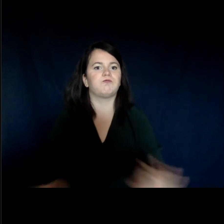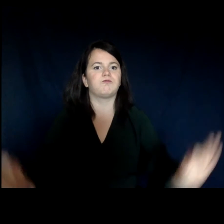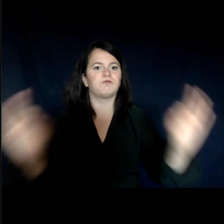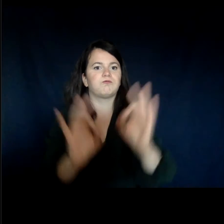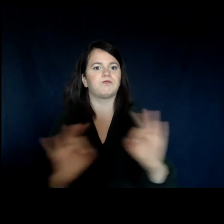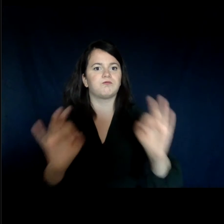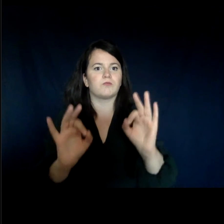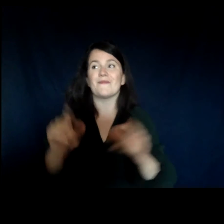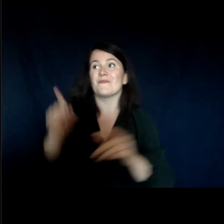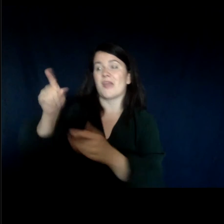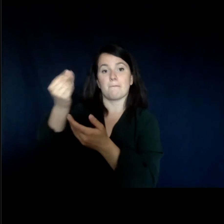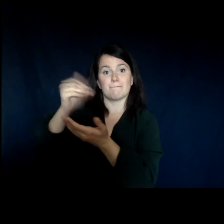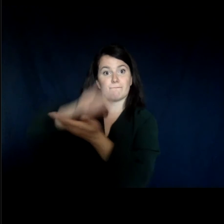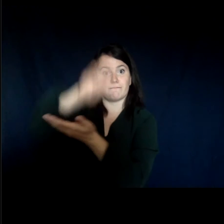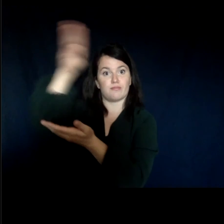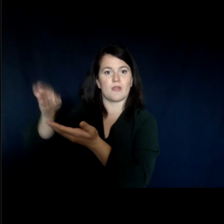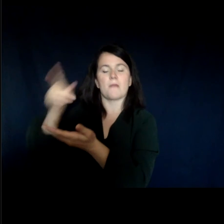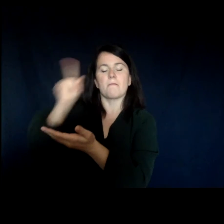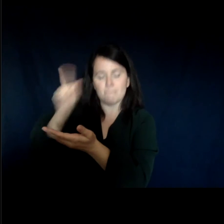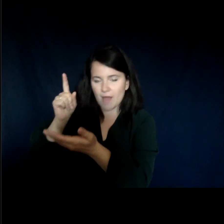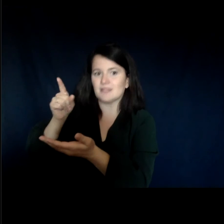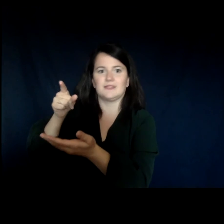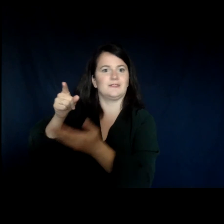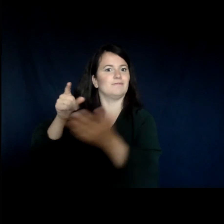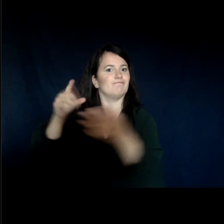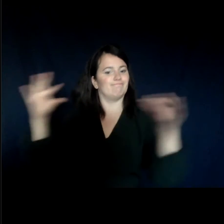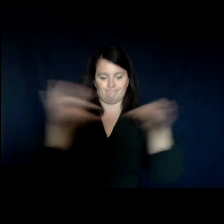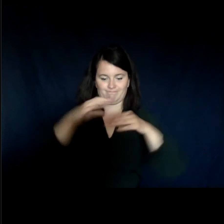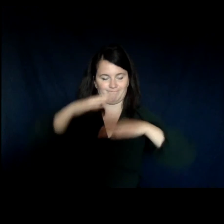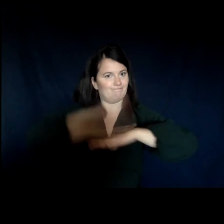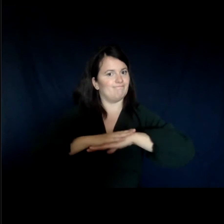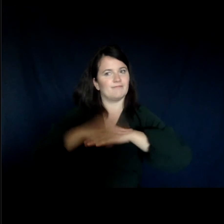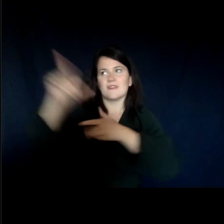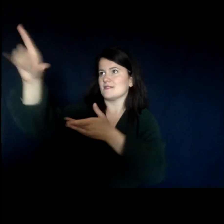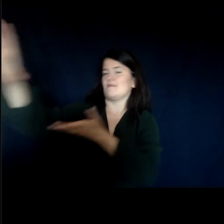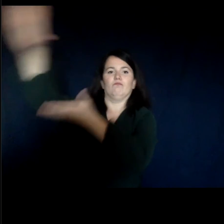so that their urgent needs can be dealt with.